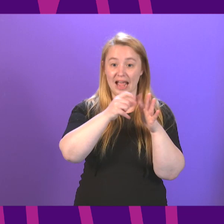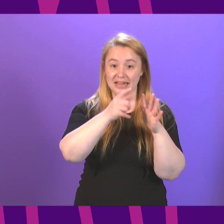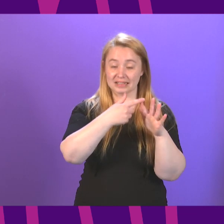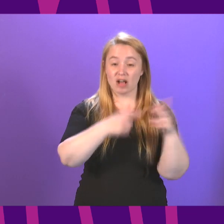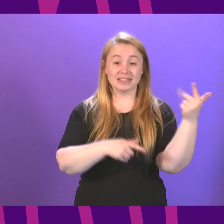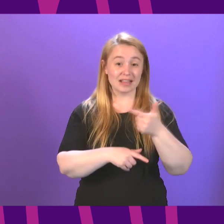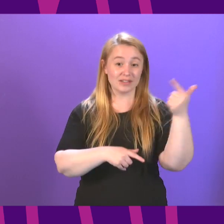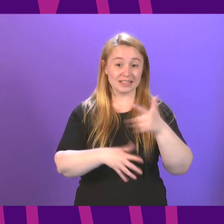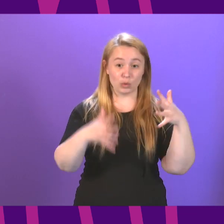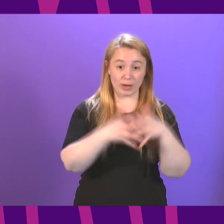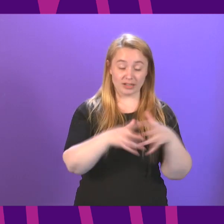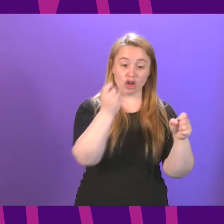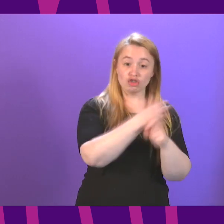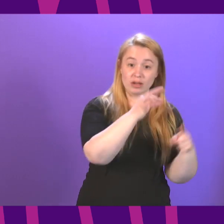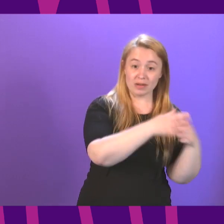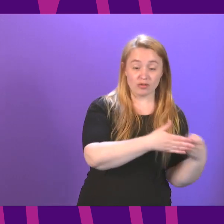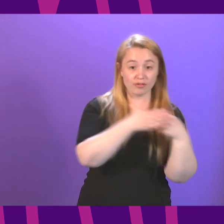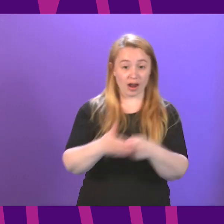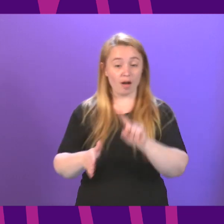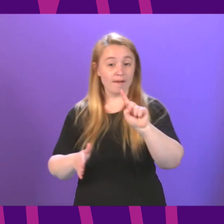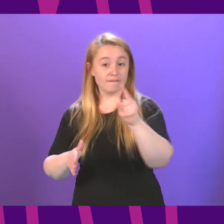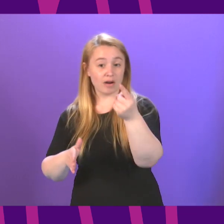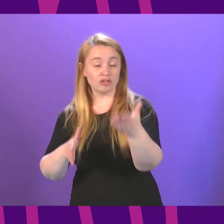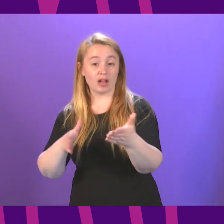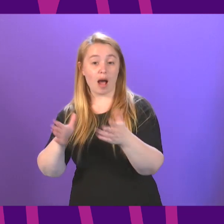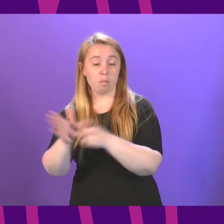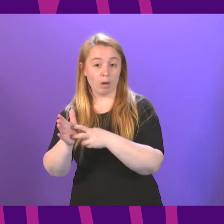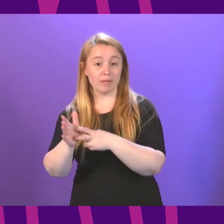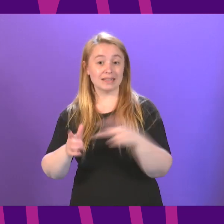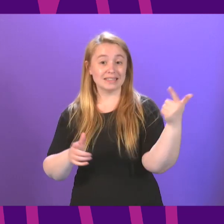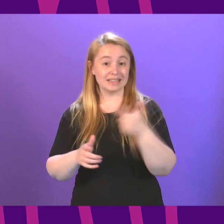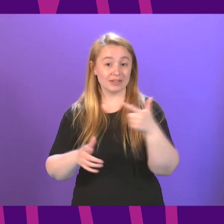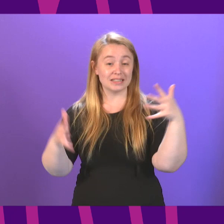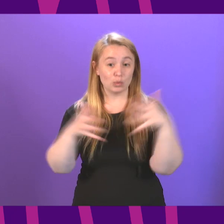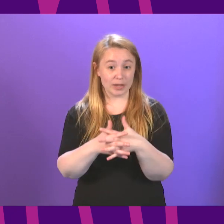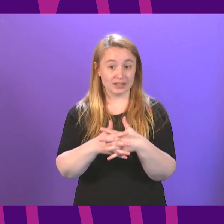first appointment. As the First Minister knows, that is a severe breach of Government-recommended